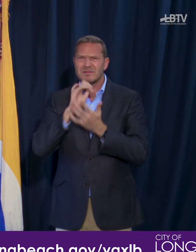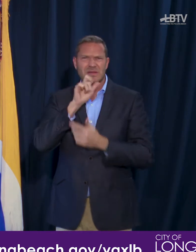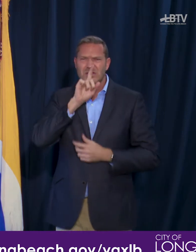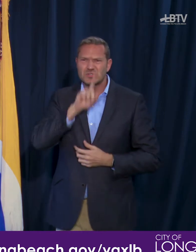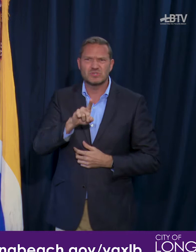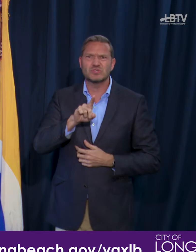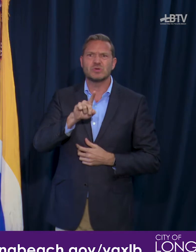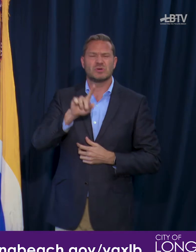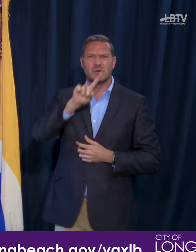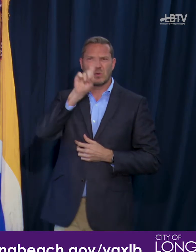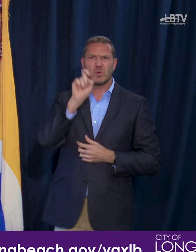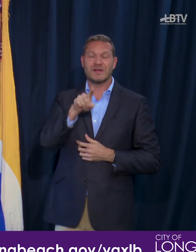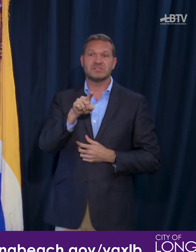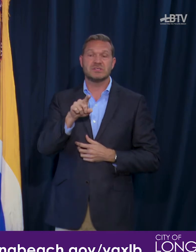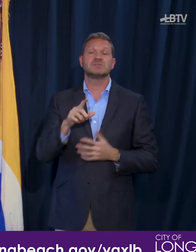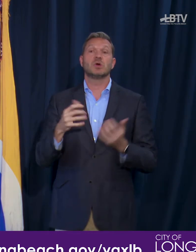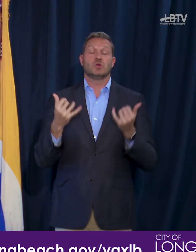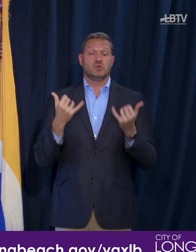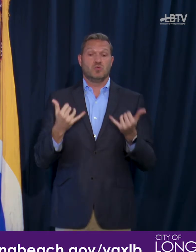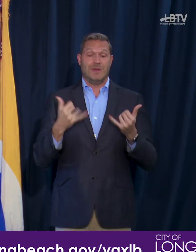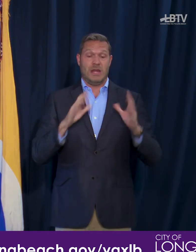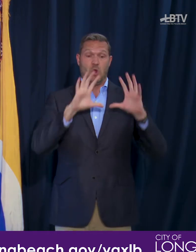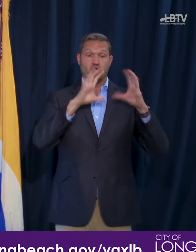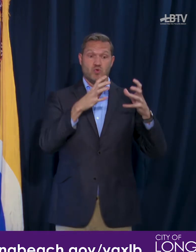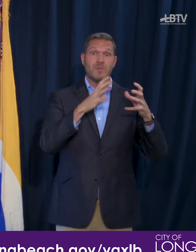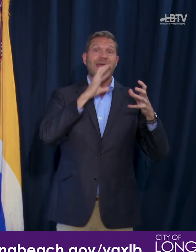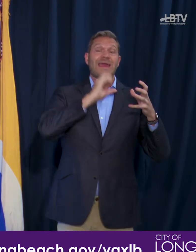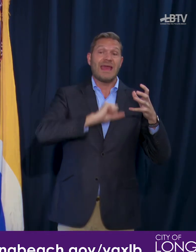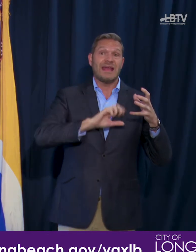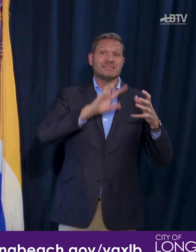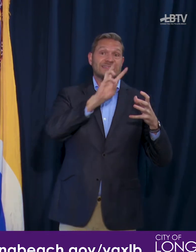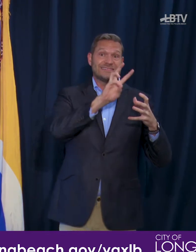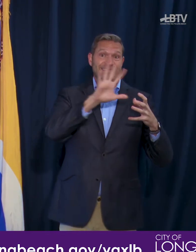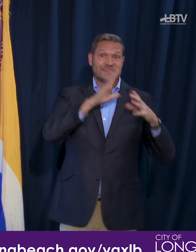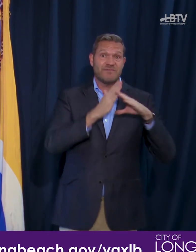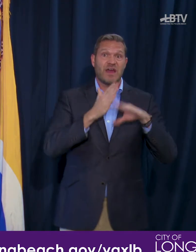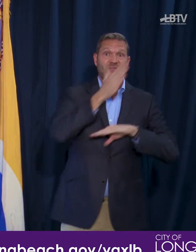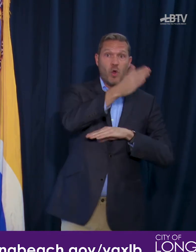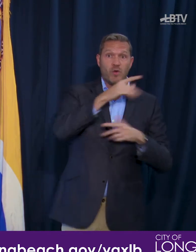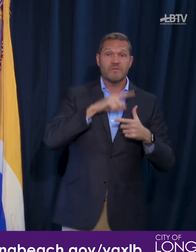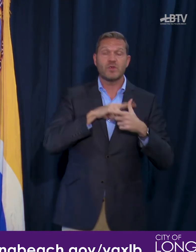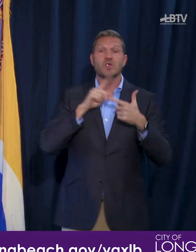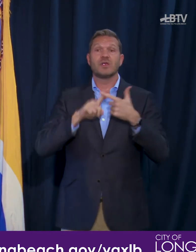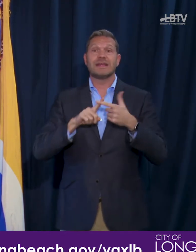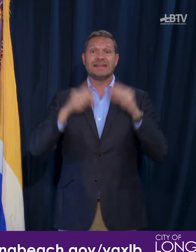That category, the 65 and over, educators and teachers, food and grocery, emergency